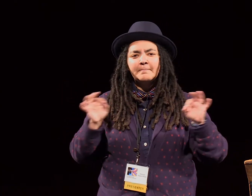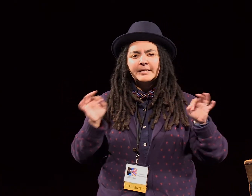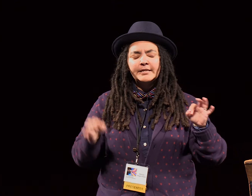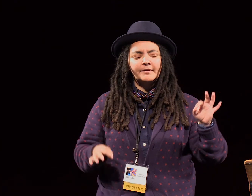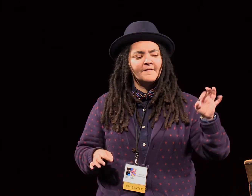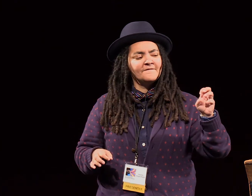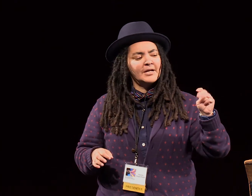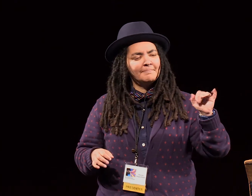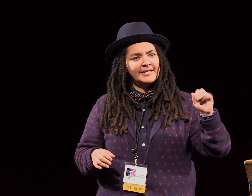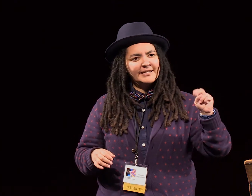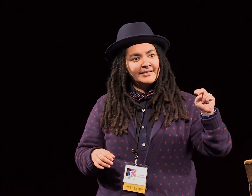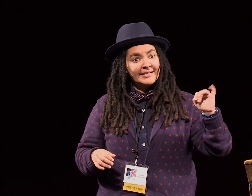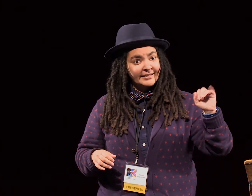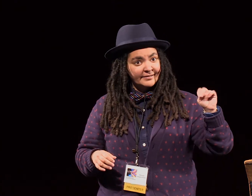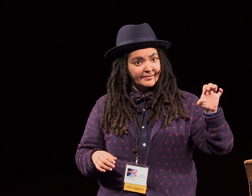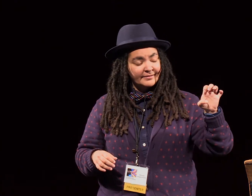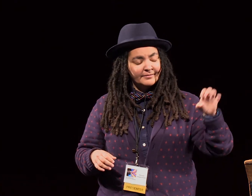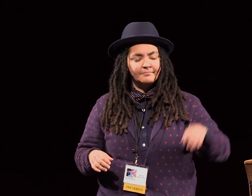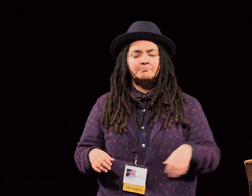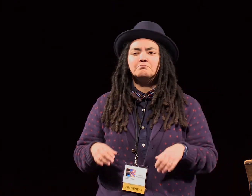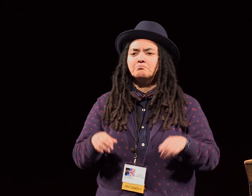we have femininity or being feminine.